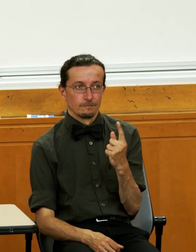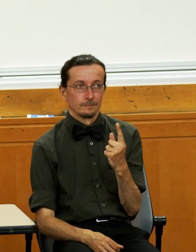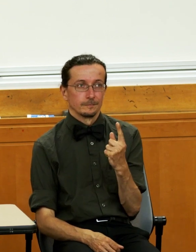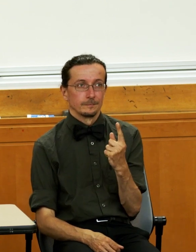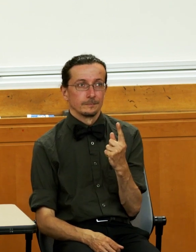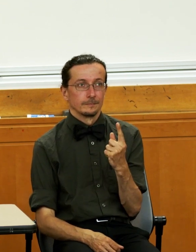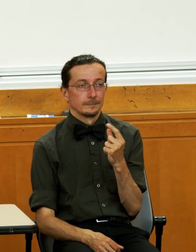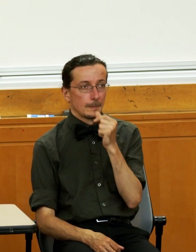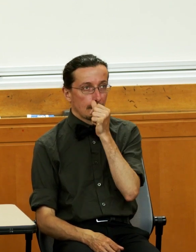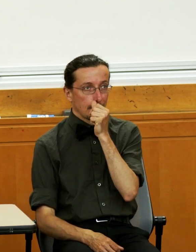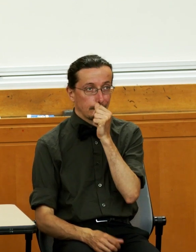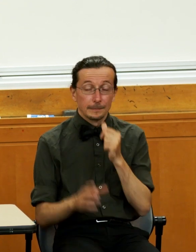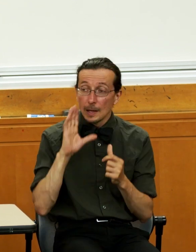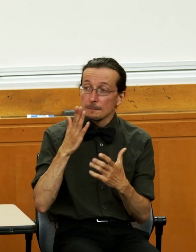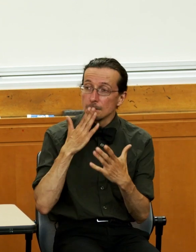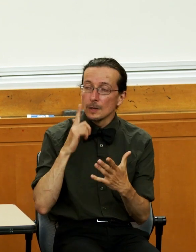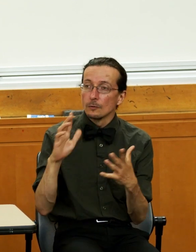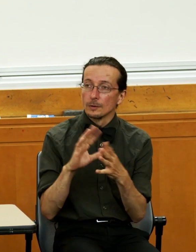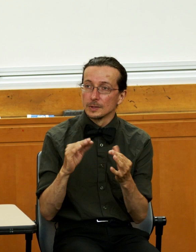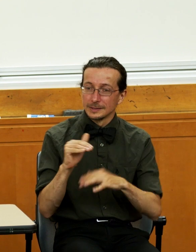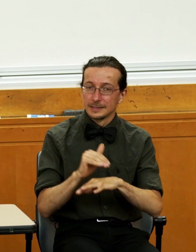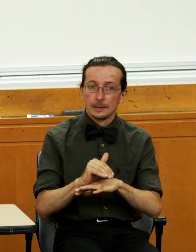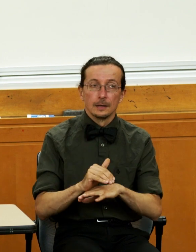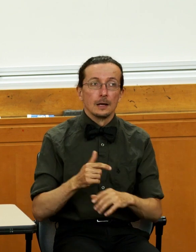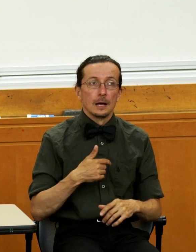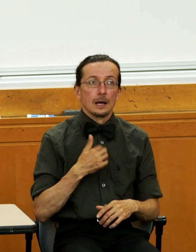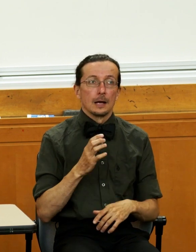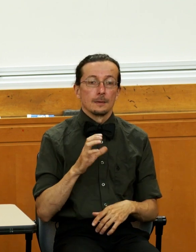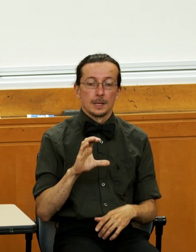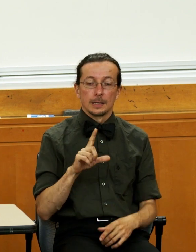Hi, thank you for your talk tonight. I'm a clinical professor here at U of O.